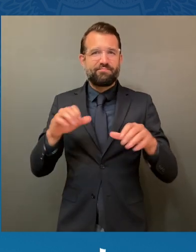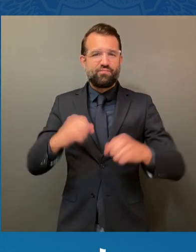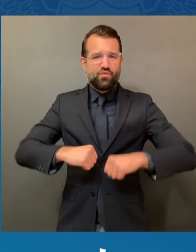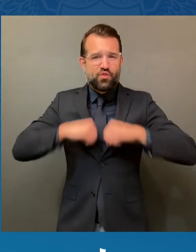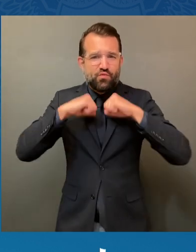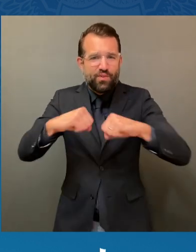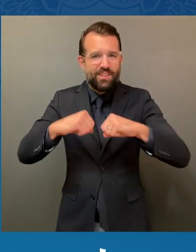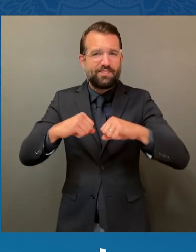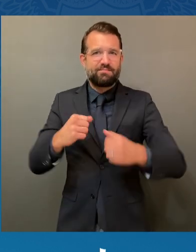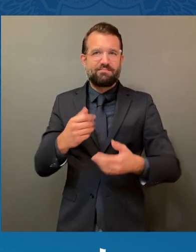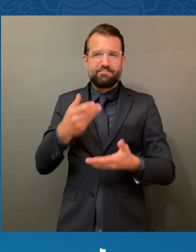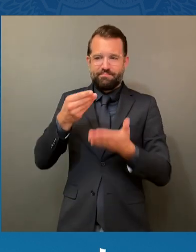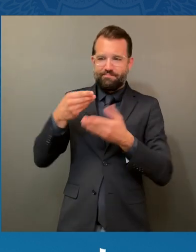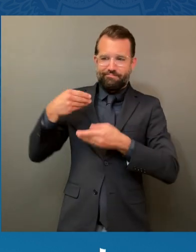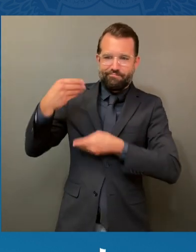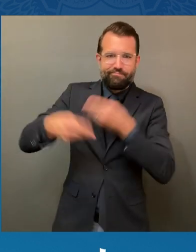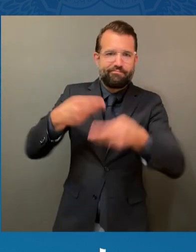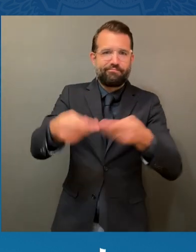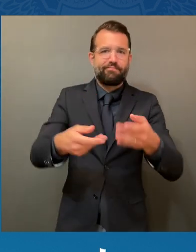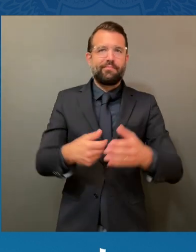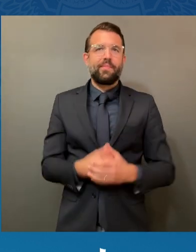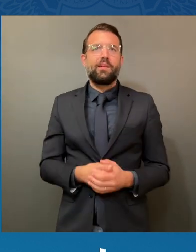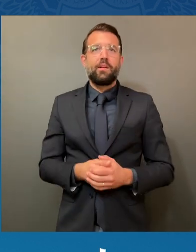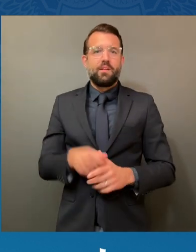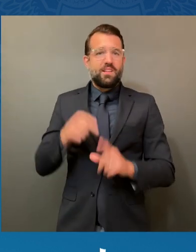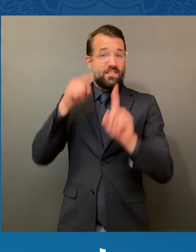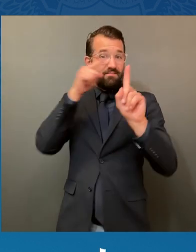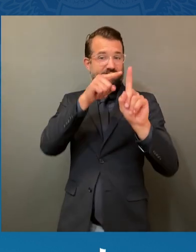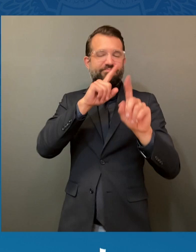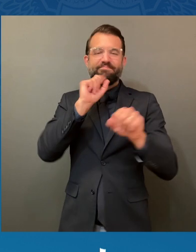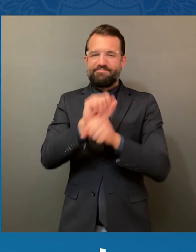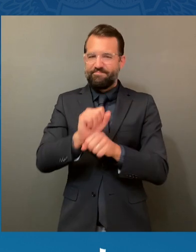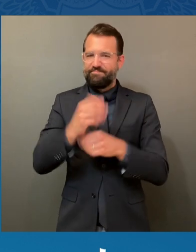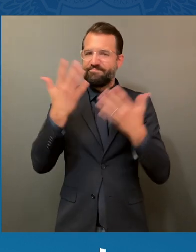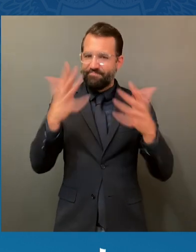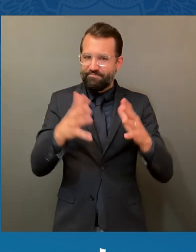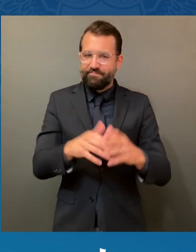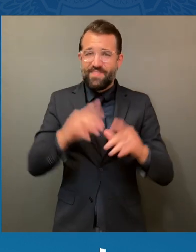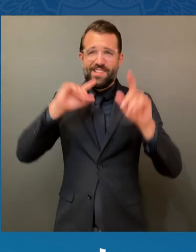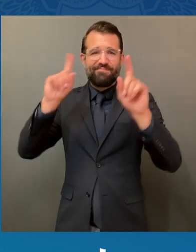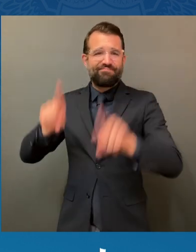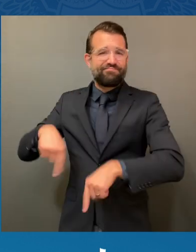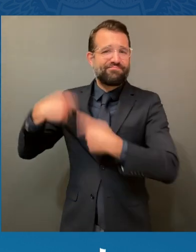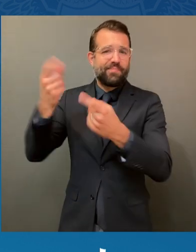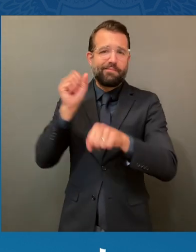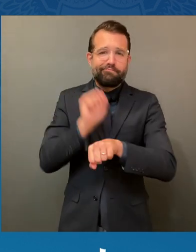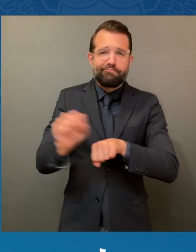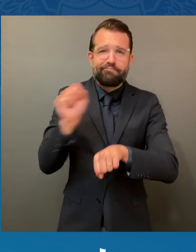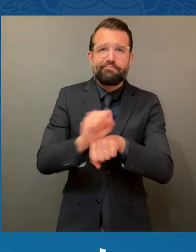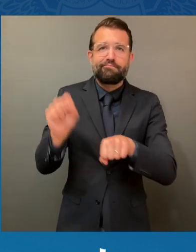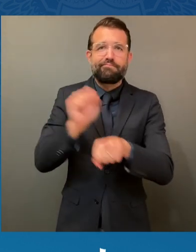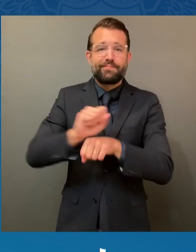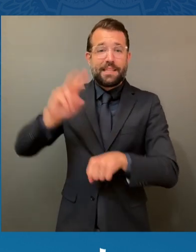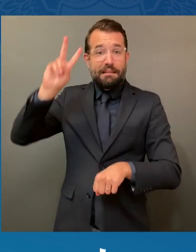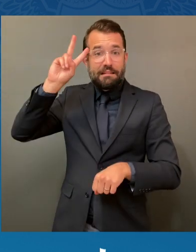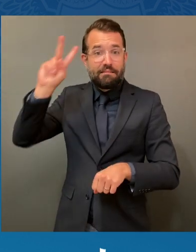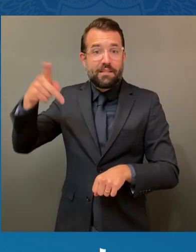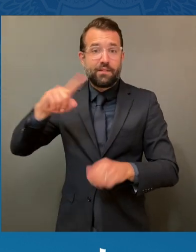just that chapter and verse for her entire career. Madam Vice President has been a role model for me and for also my entire family.